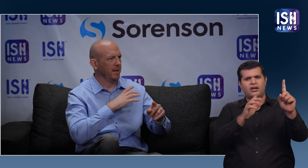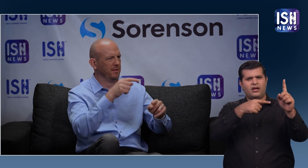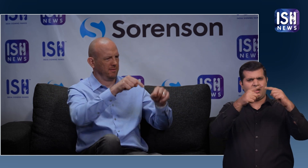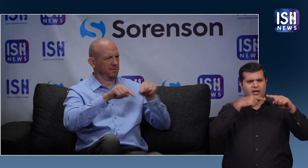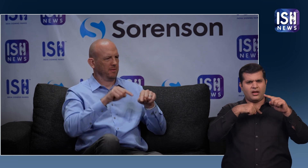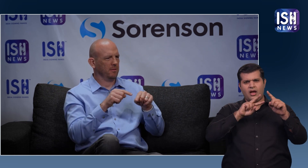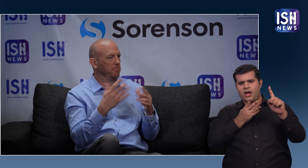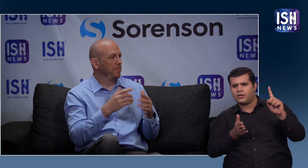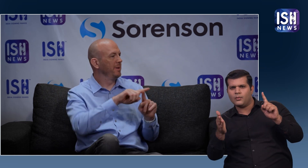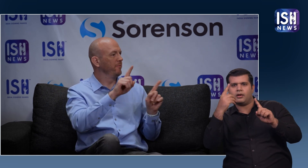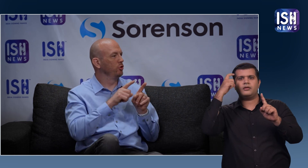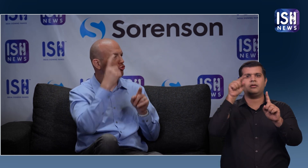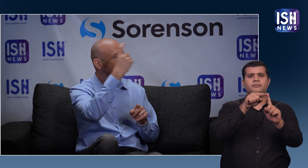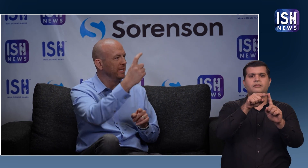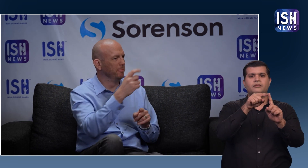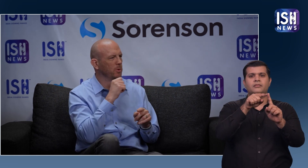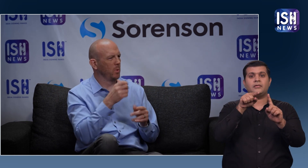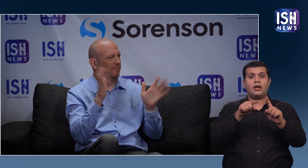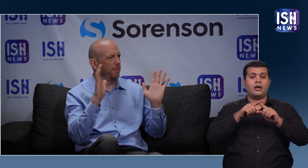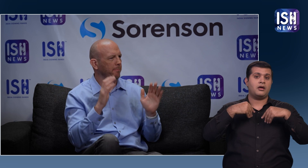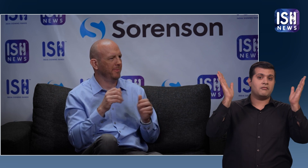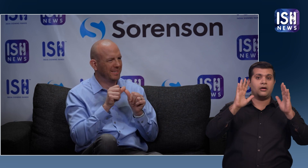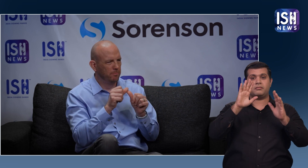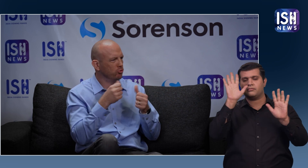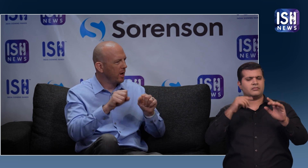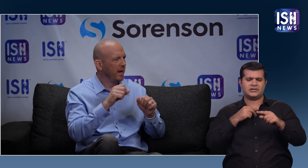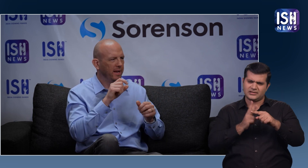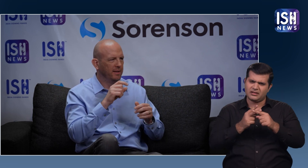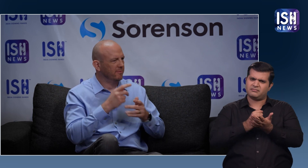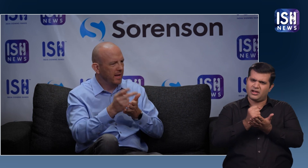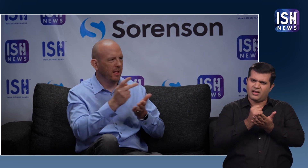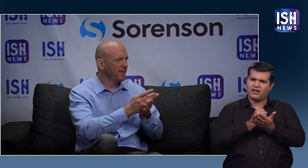Lets take a step back. Maybe there is a different dream. Don't give up. Keep trying. Fail fail fail!